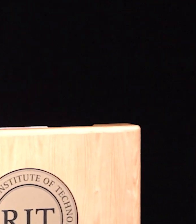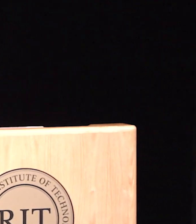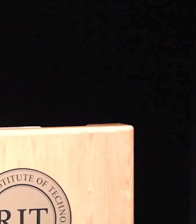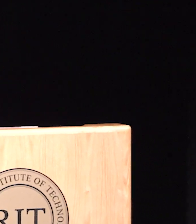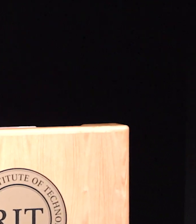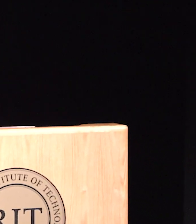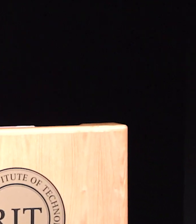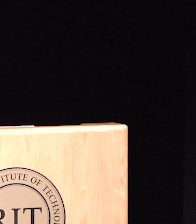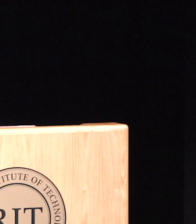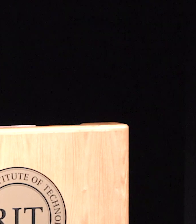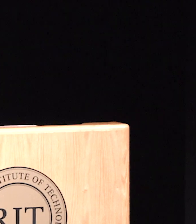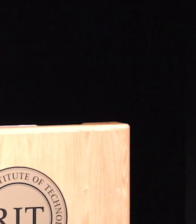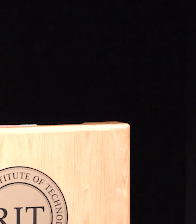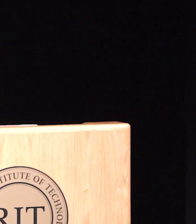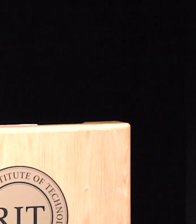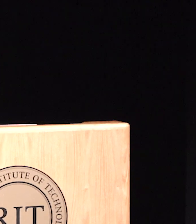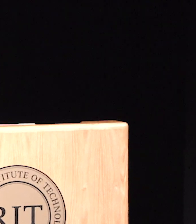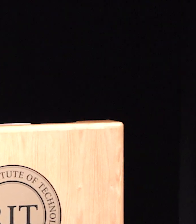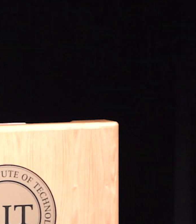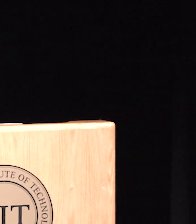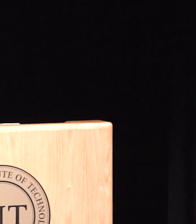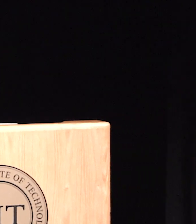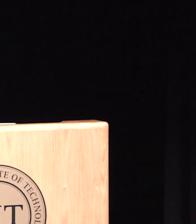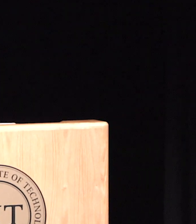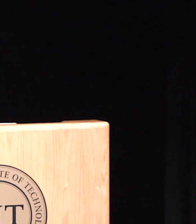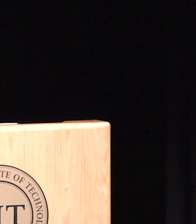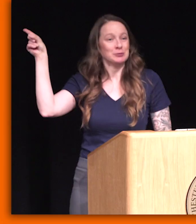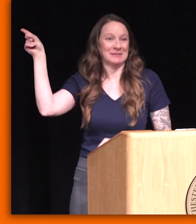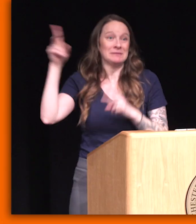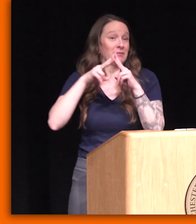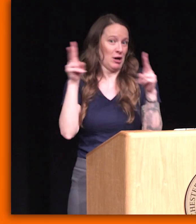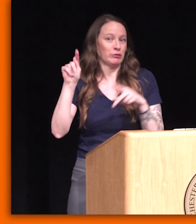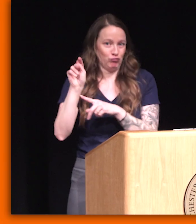So, just to start my presentation, I always like to show this graphic.